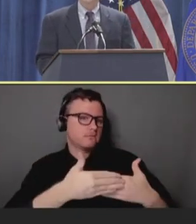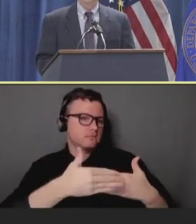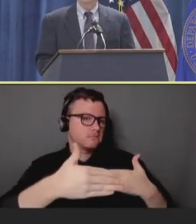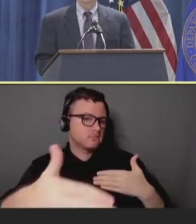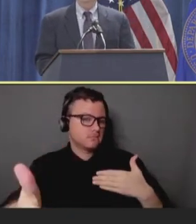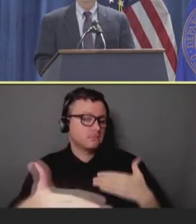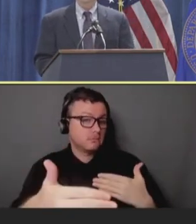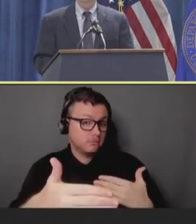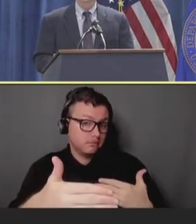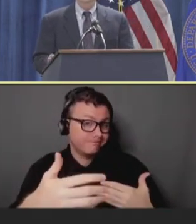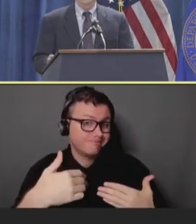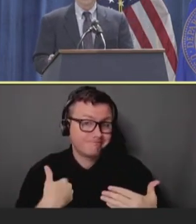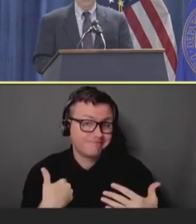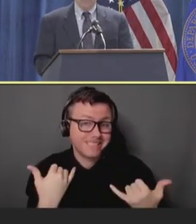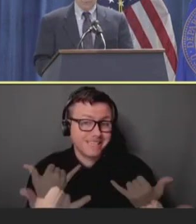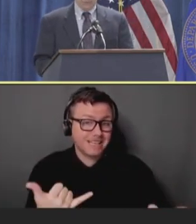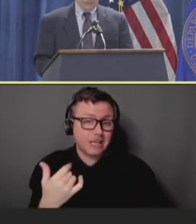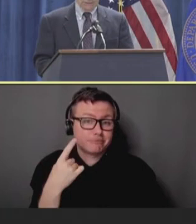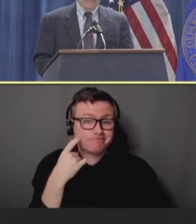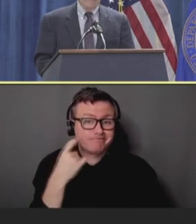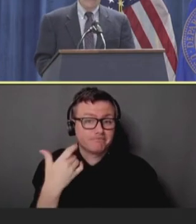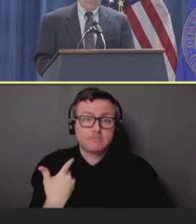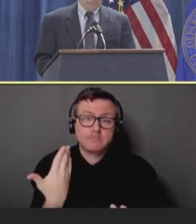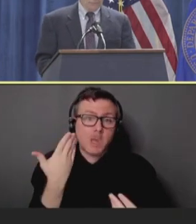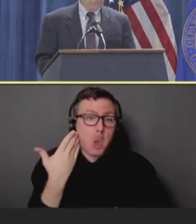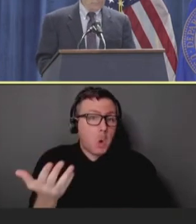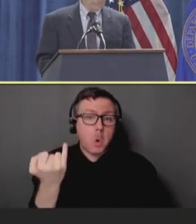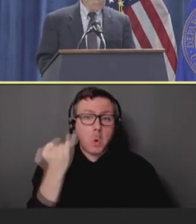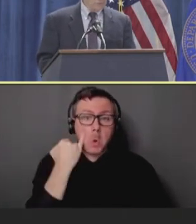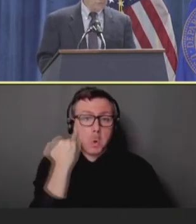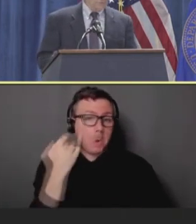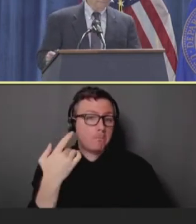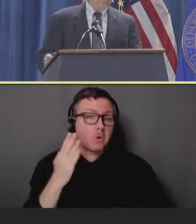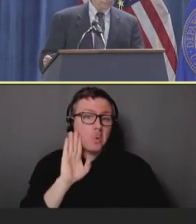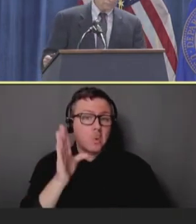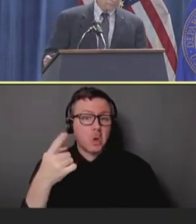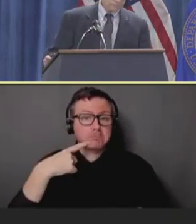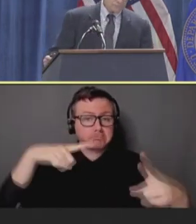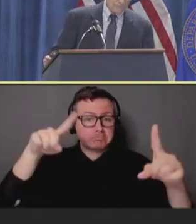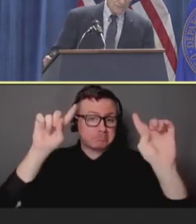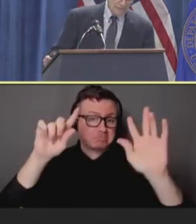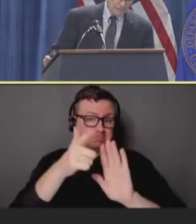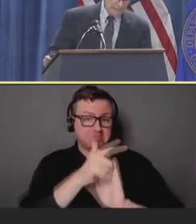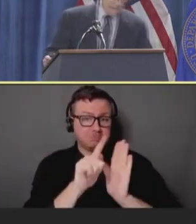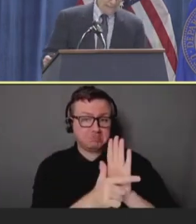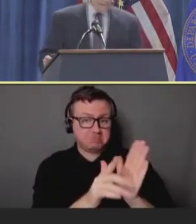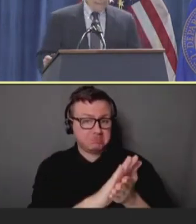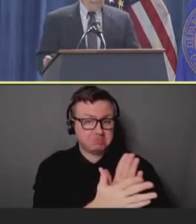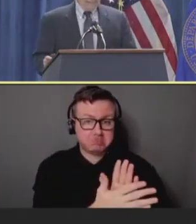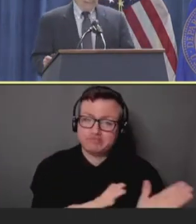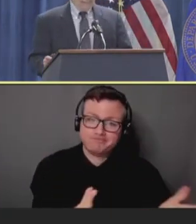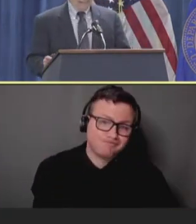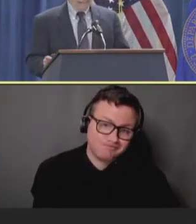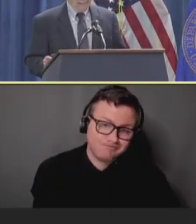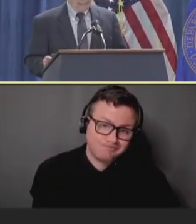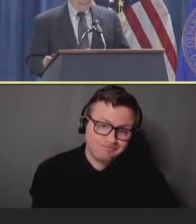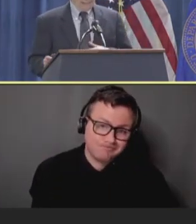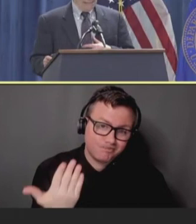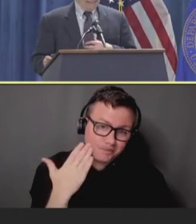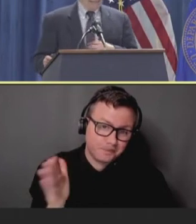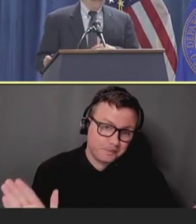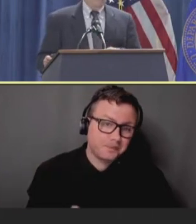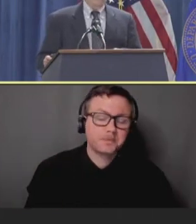And we're really not sure that this will ever come to fruition.